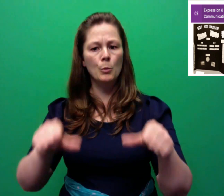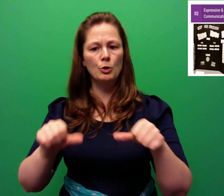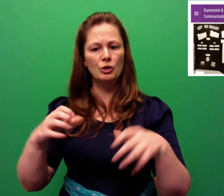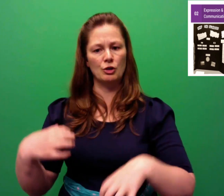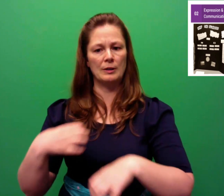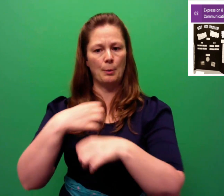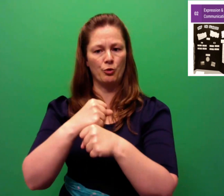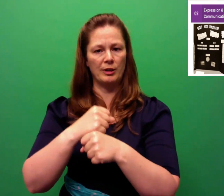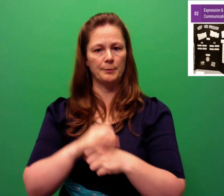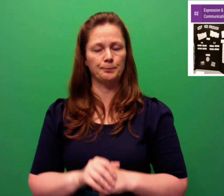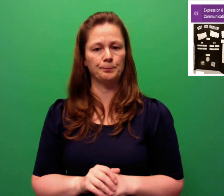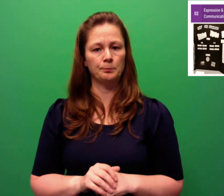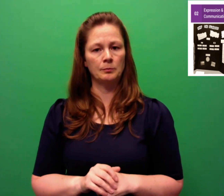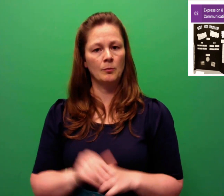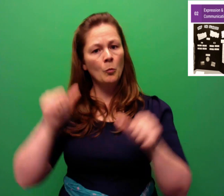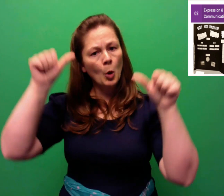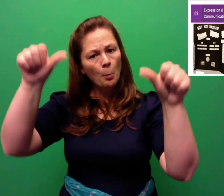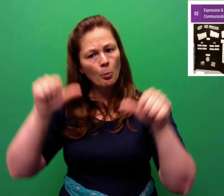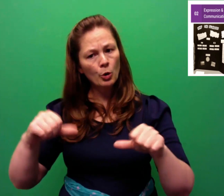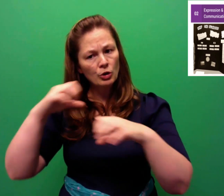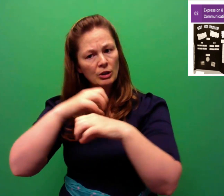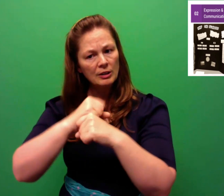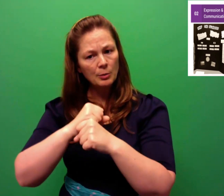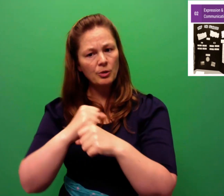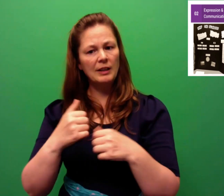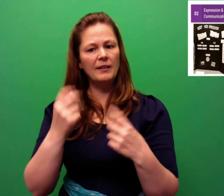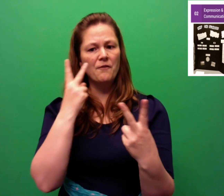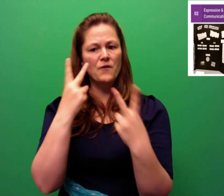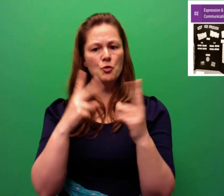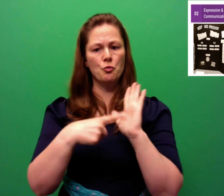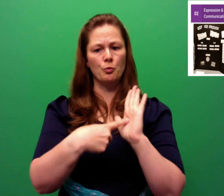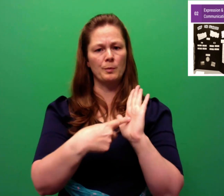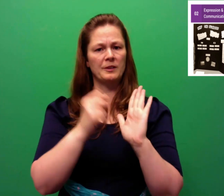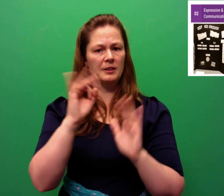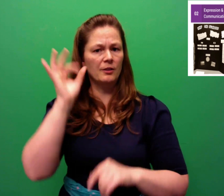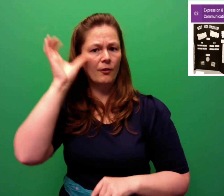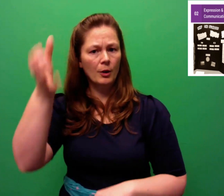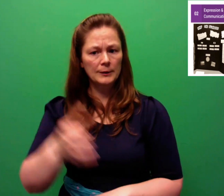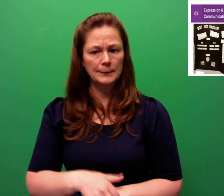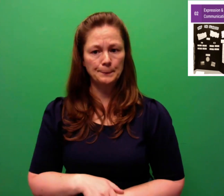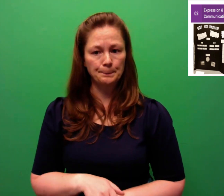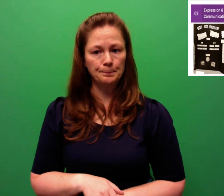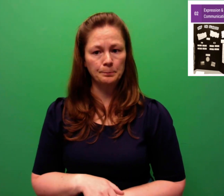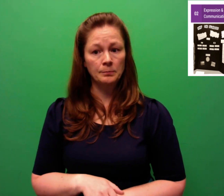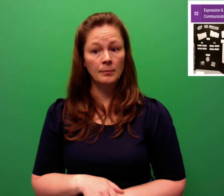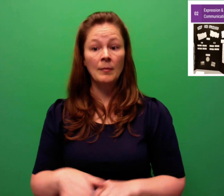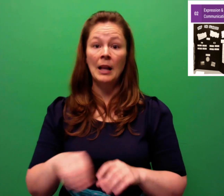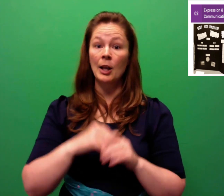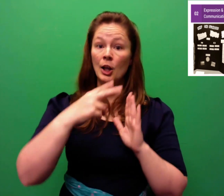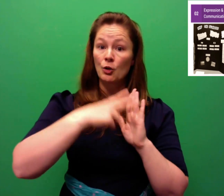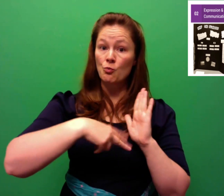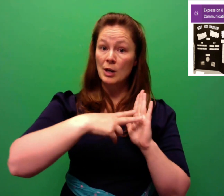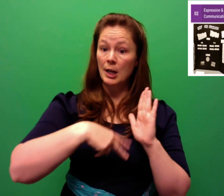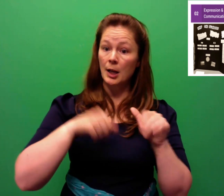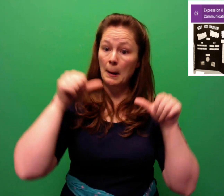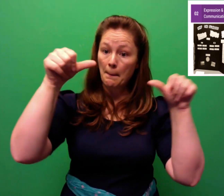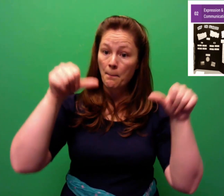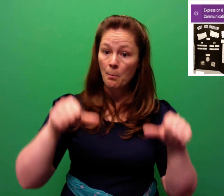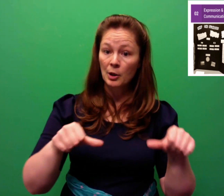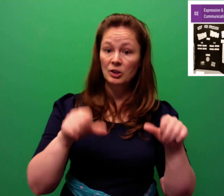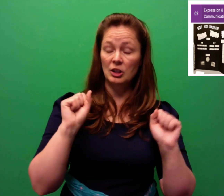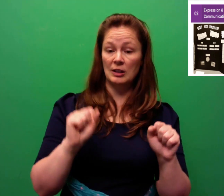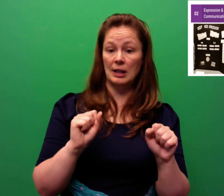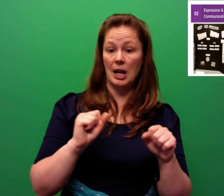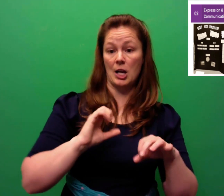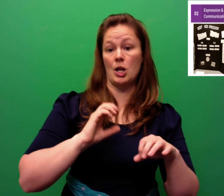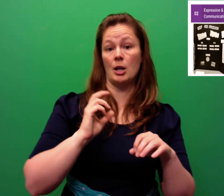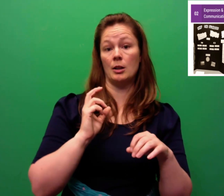summaries. Posters summaries are visual representations of a concept in reading.